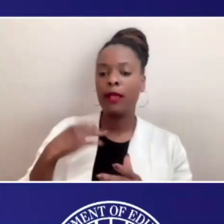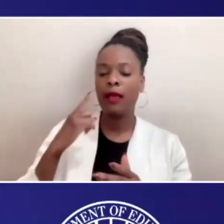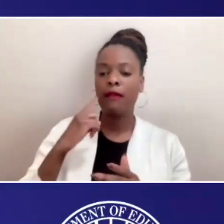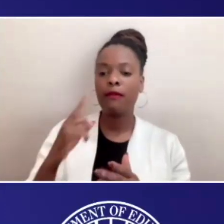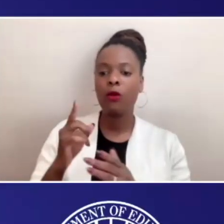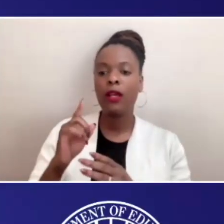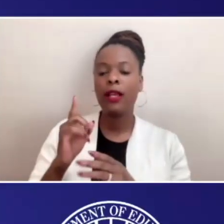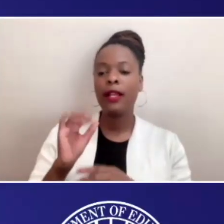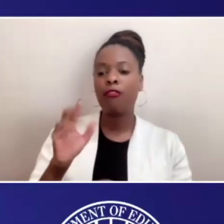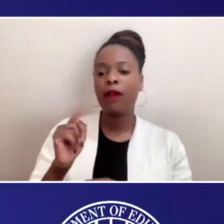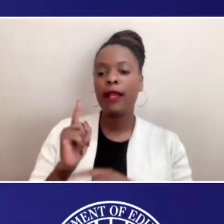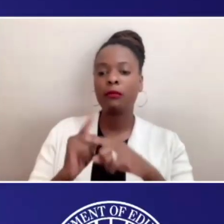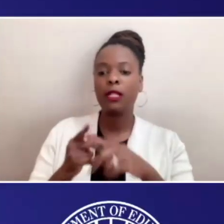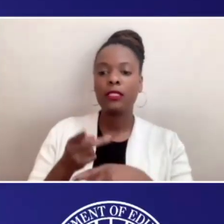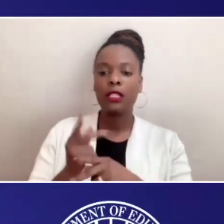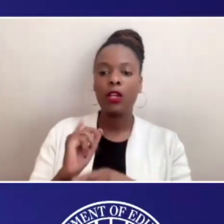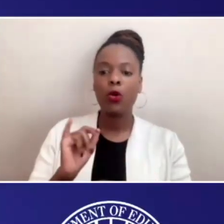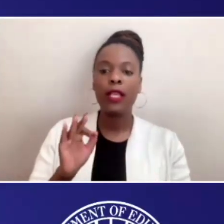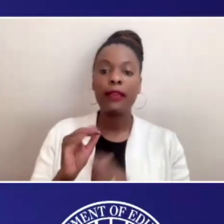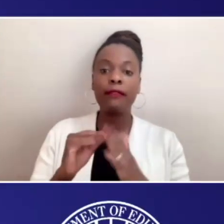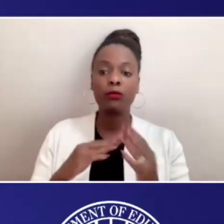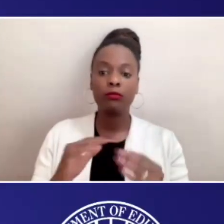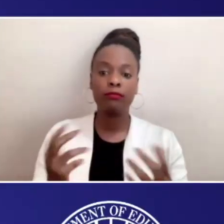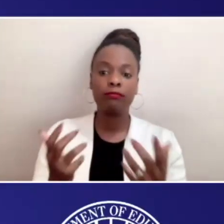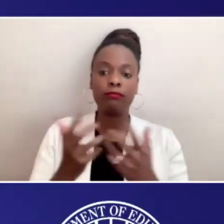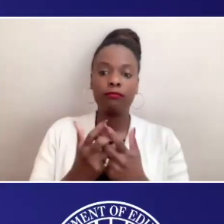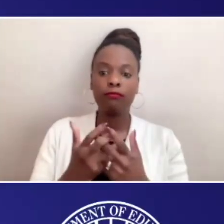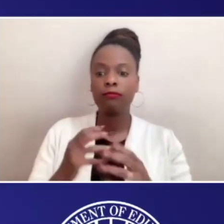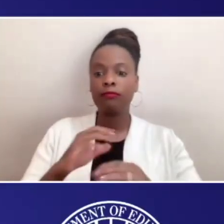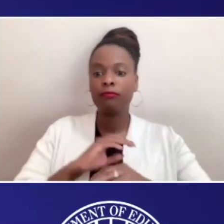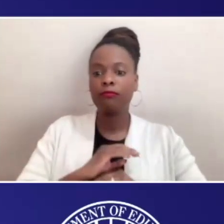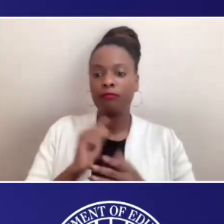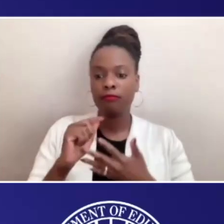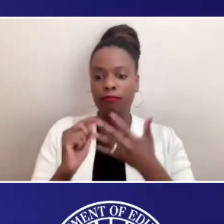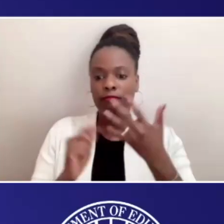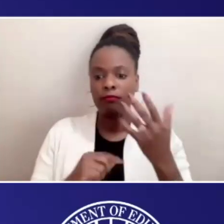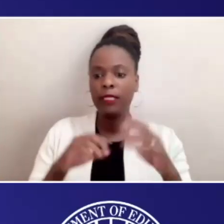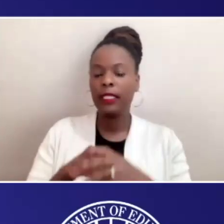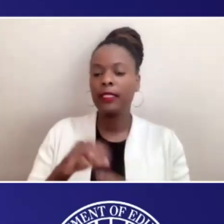forth in section 685.200(b)(2) Romanette two. That is all that is on this provision.